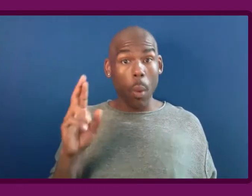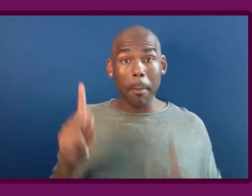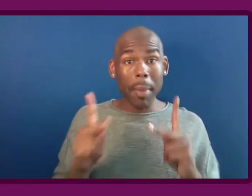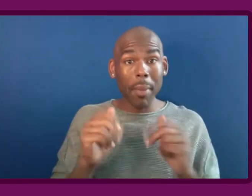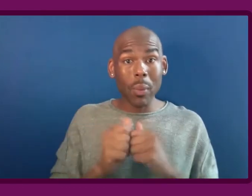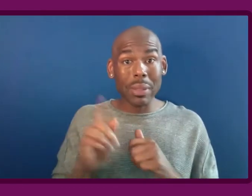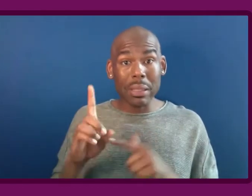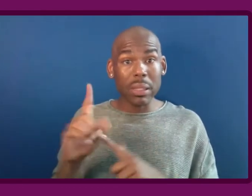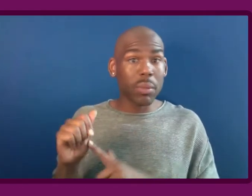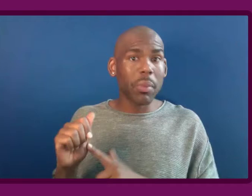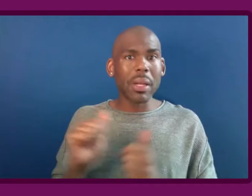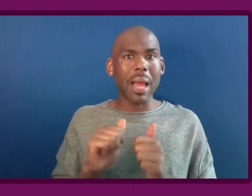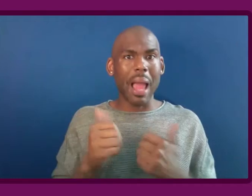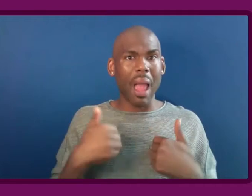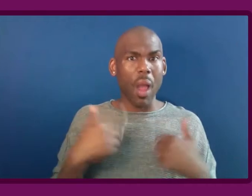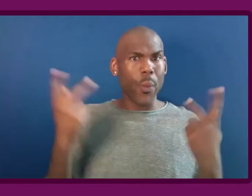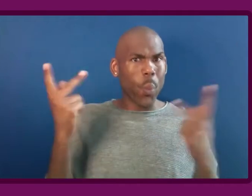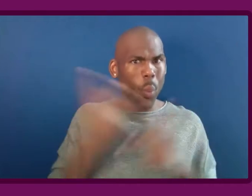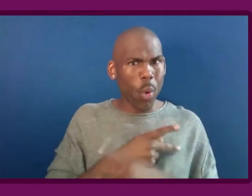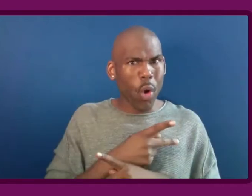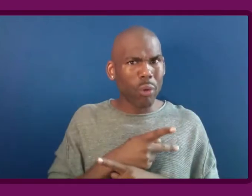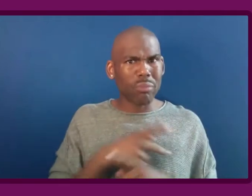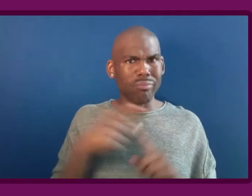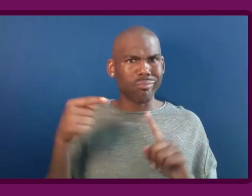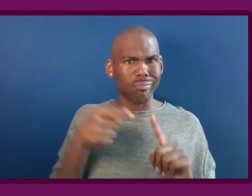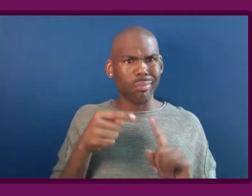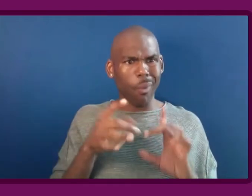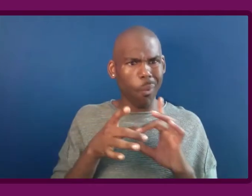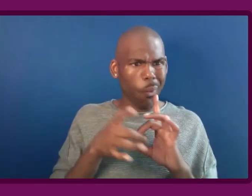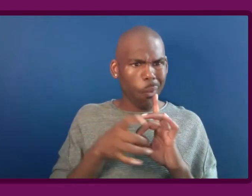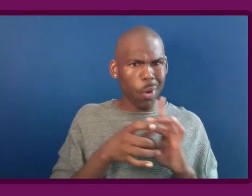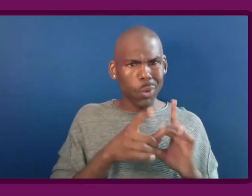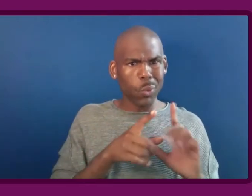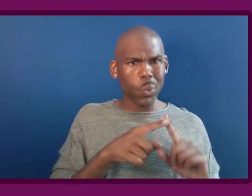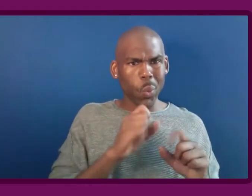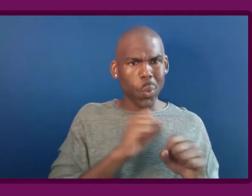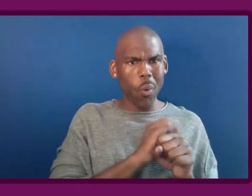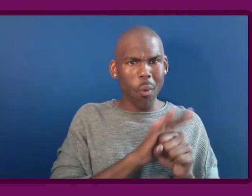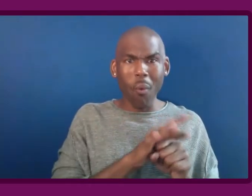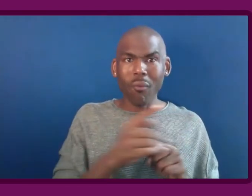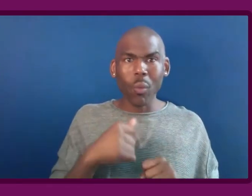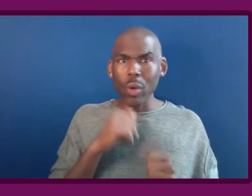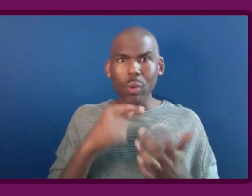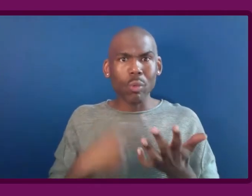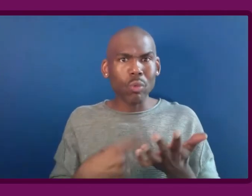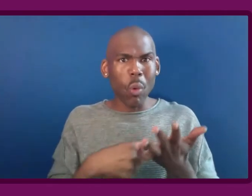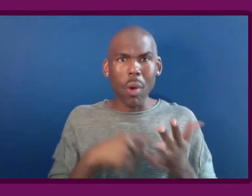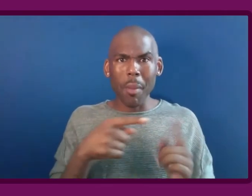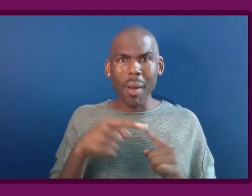with disabilities, they had it the worst when it come to COVID. We did not talk about this. In